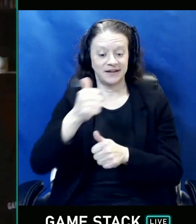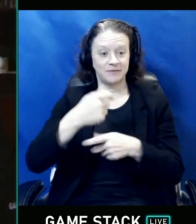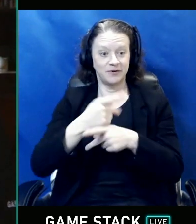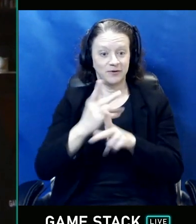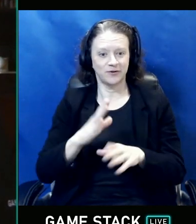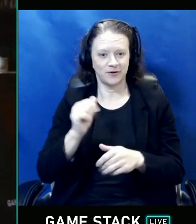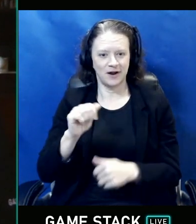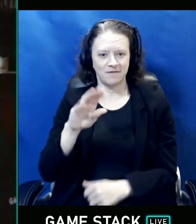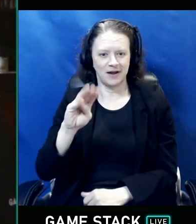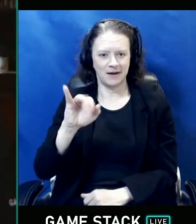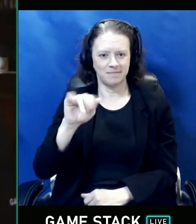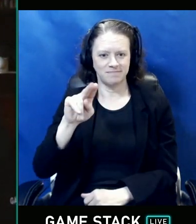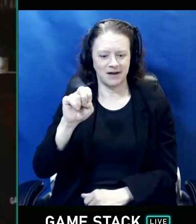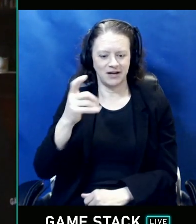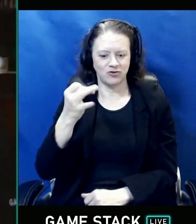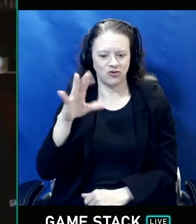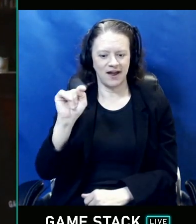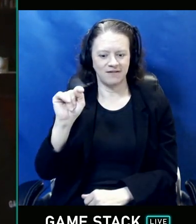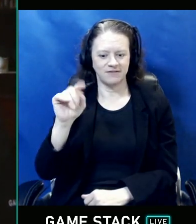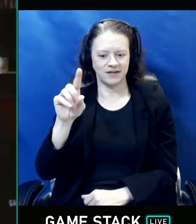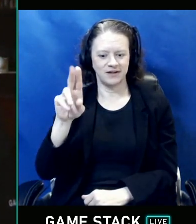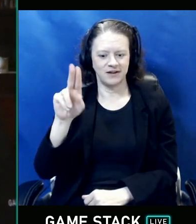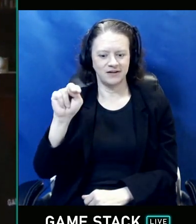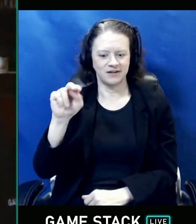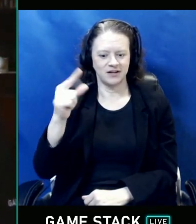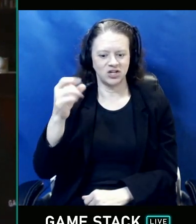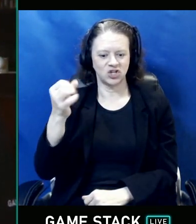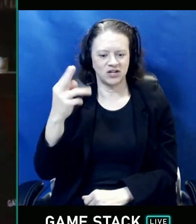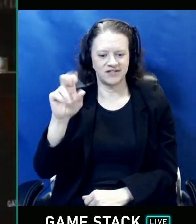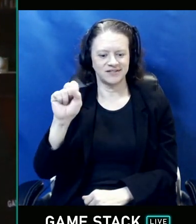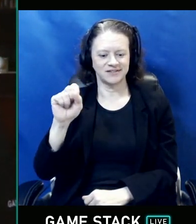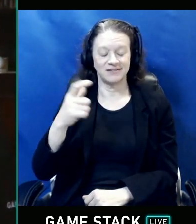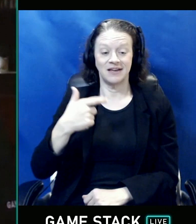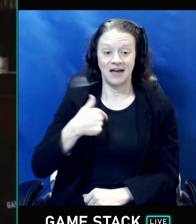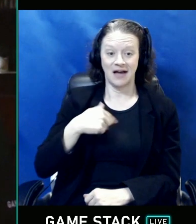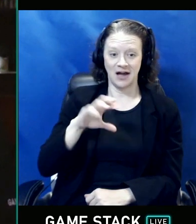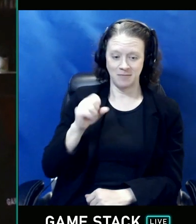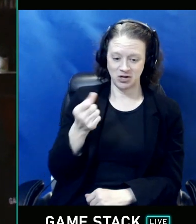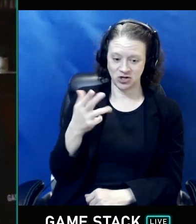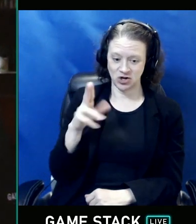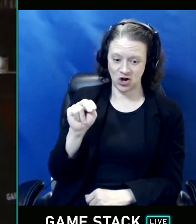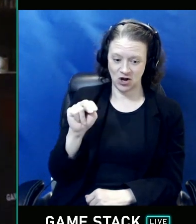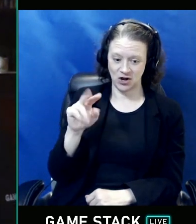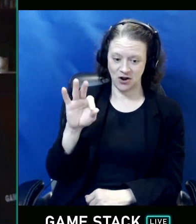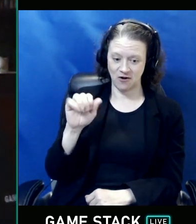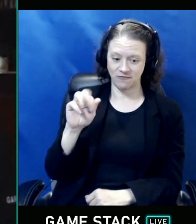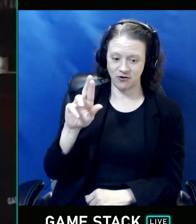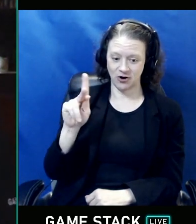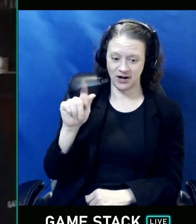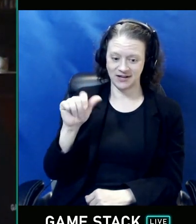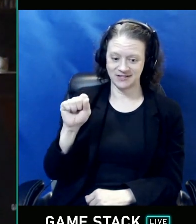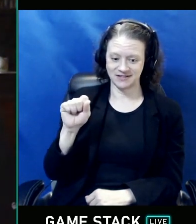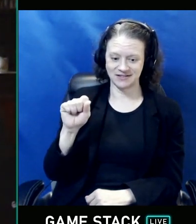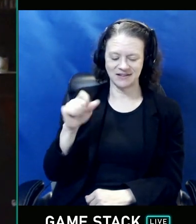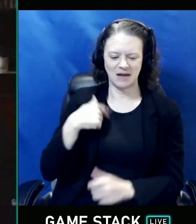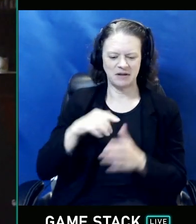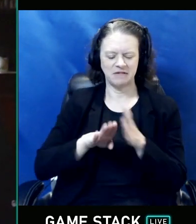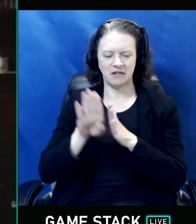And I'm Shawn Farkas. I'm a developer on the Xbox Game Streaming team. We'd like to share our experience in making Minecraft